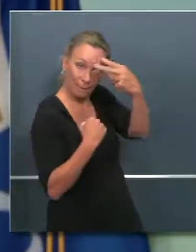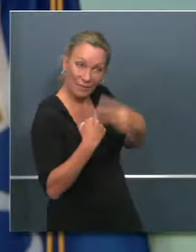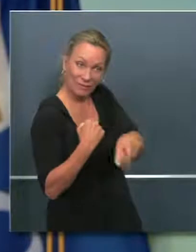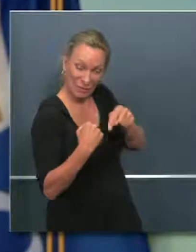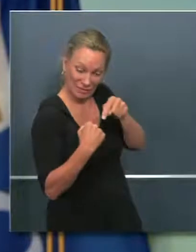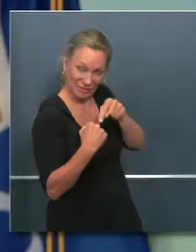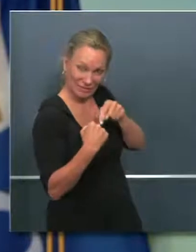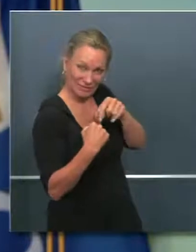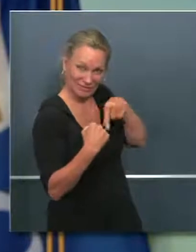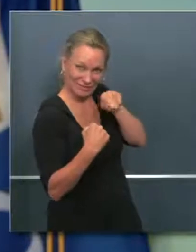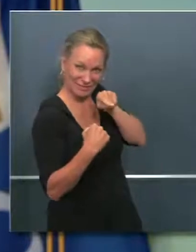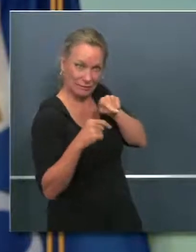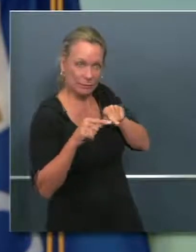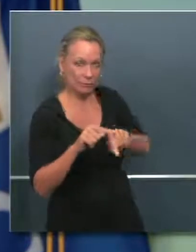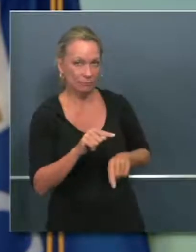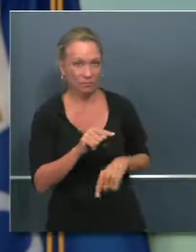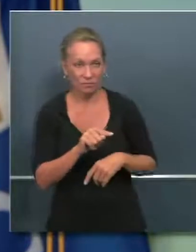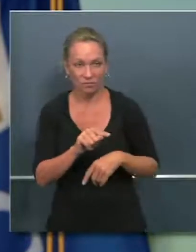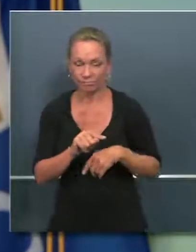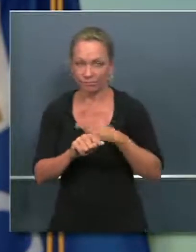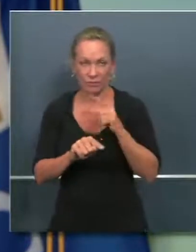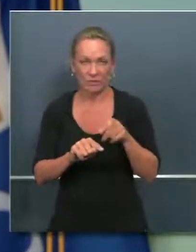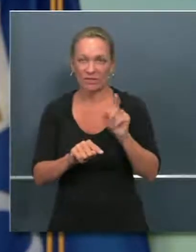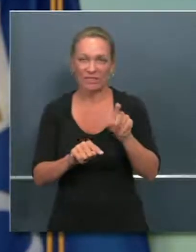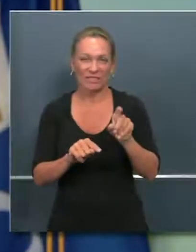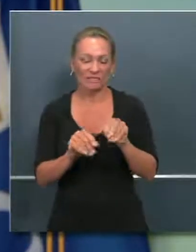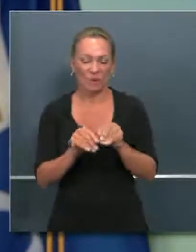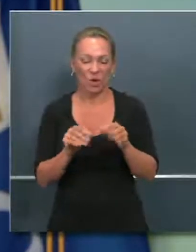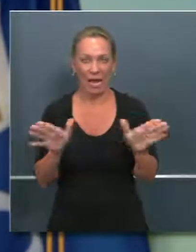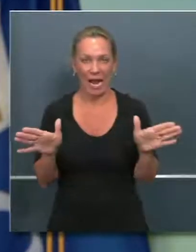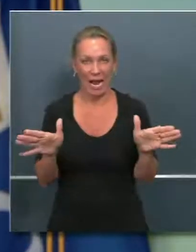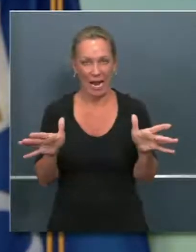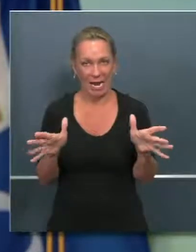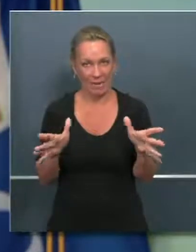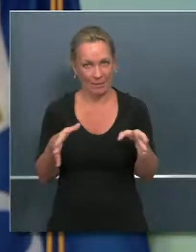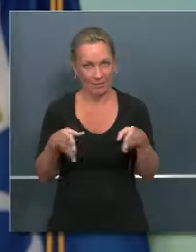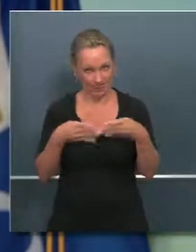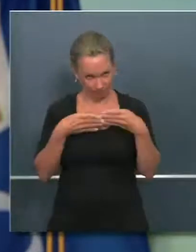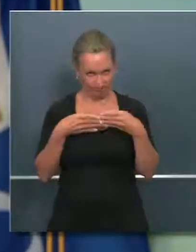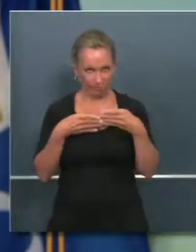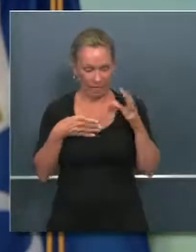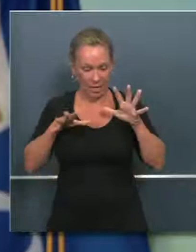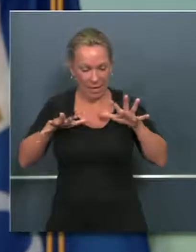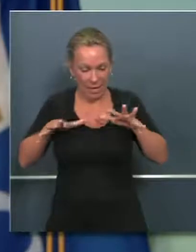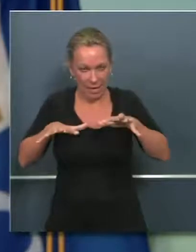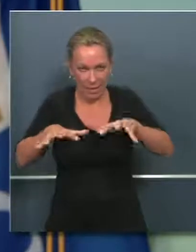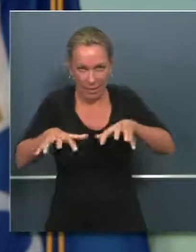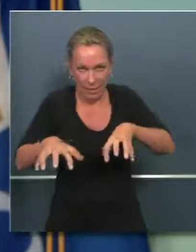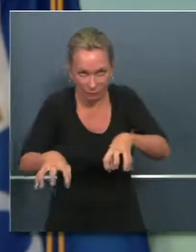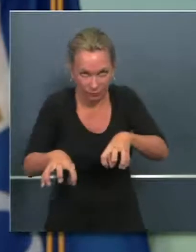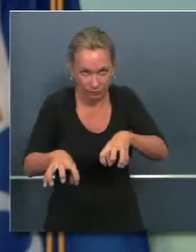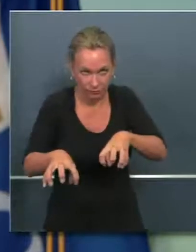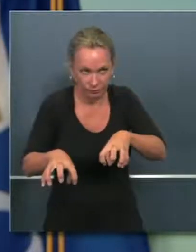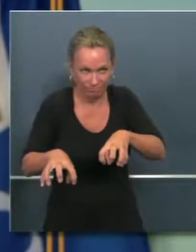despite the fact that they were not able to attest to go in deeper into this Phase three they were